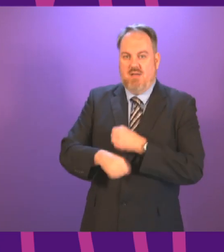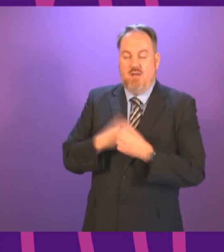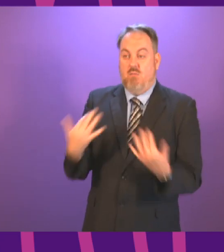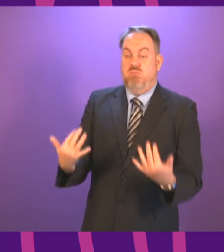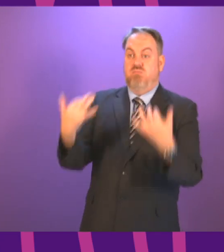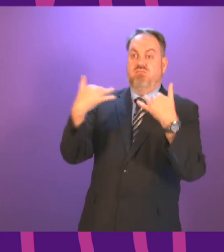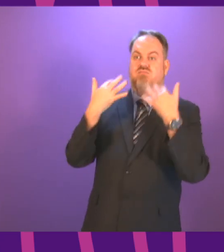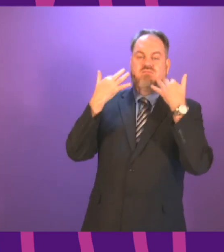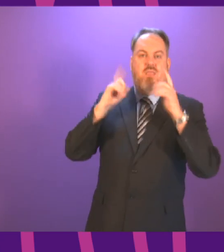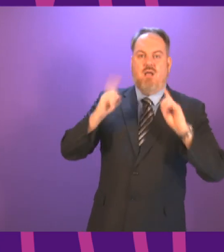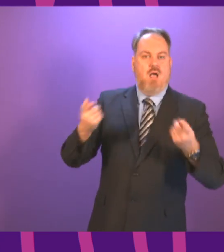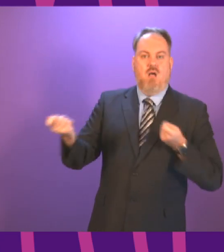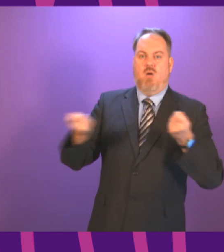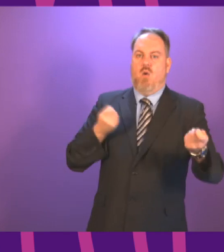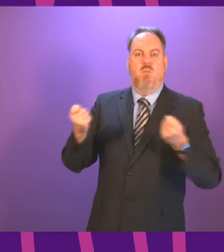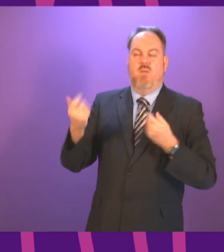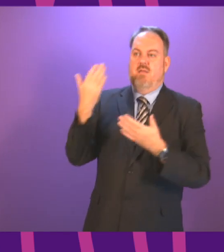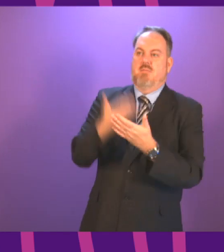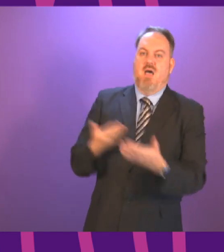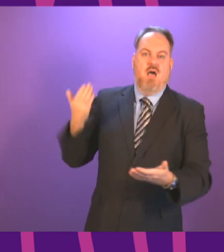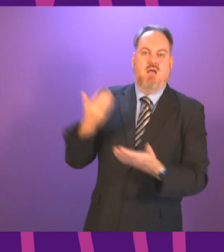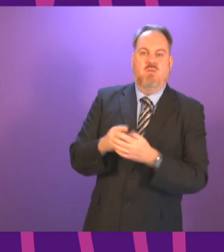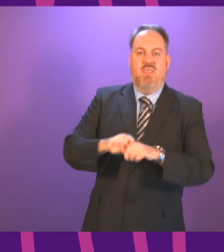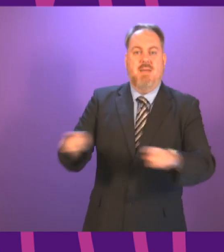I ask members, when they are asking these questions on behalf of businesses—which